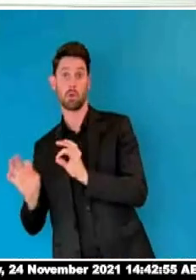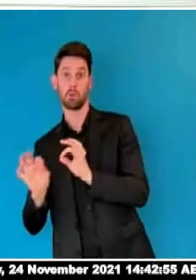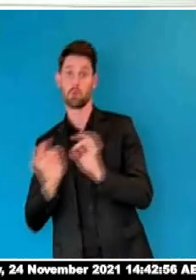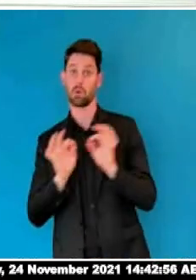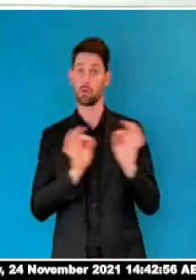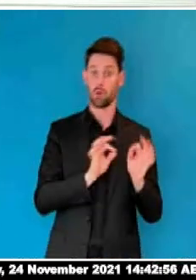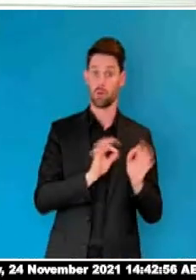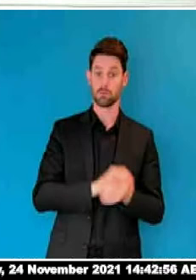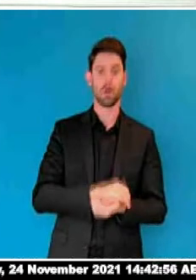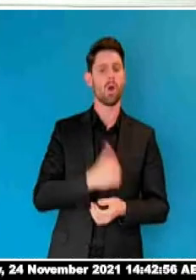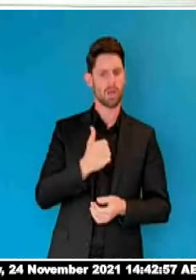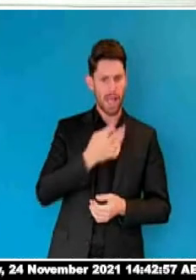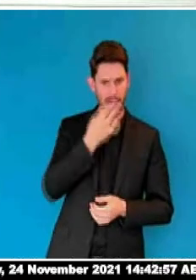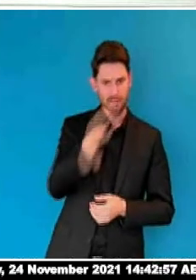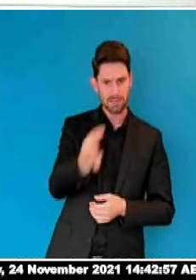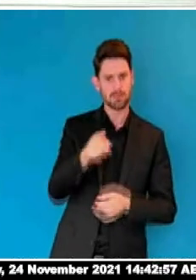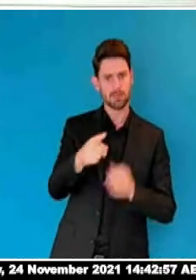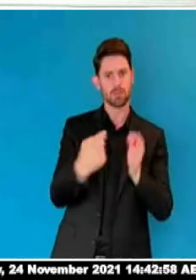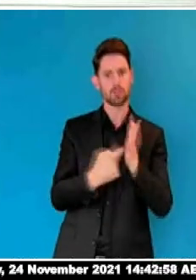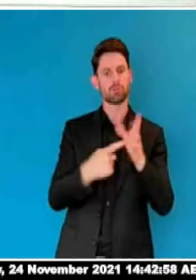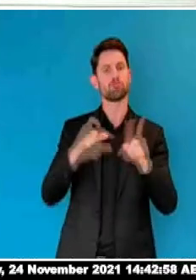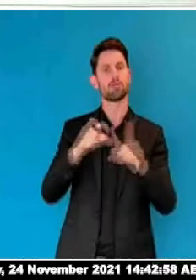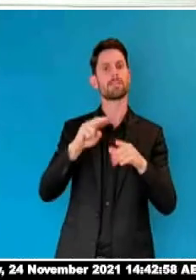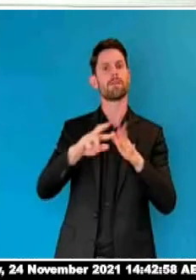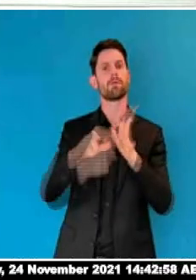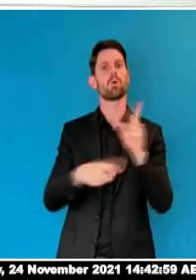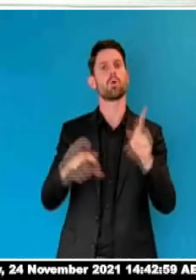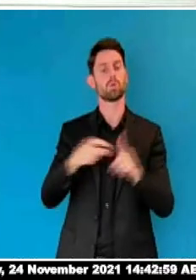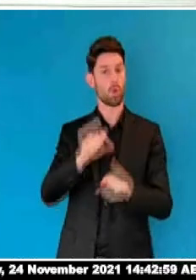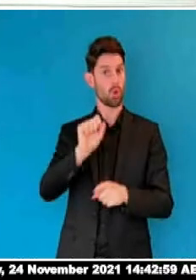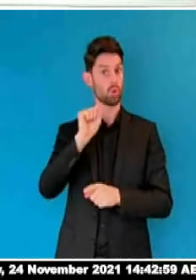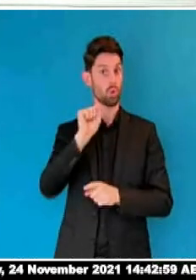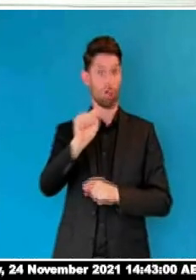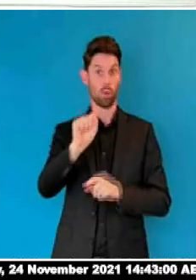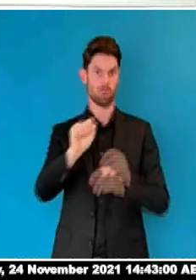Mr Radford, you are in a jurisdiction that has a Charter of Rights